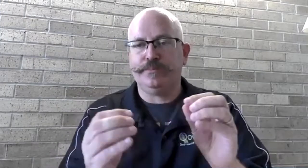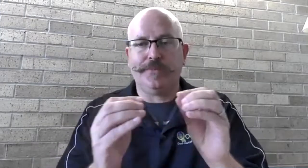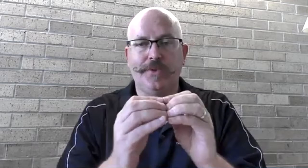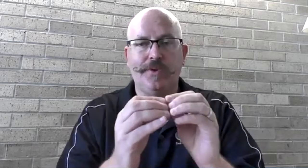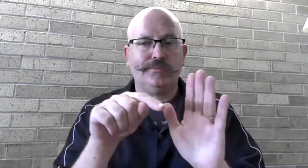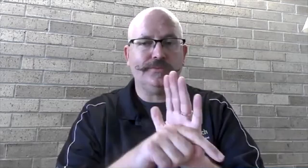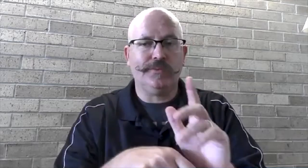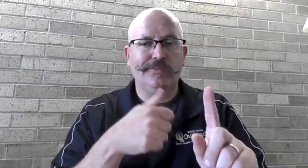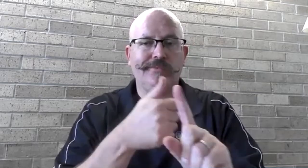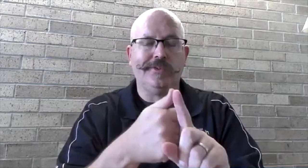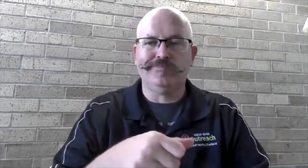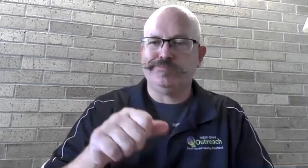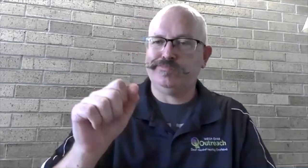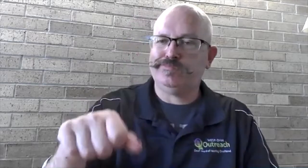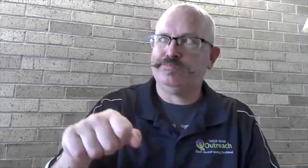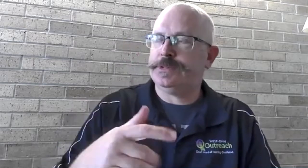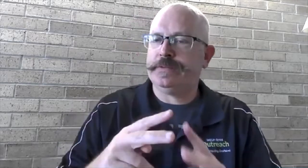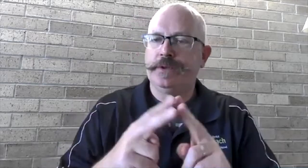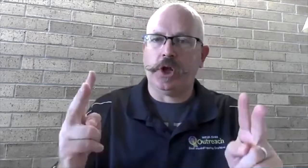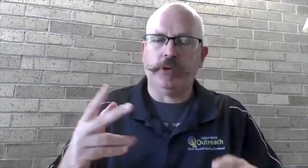(Scott) I think that's a great point about suicidal thoughts.